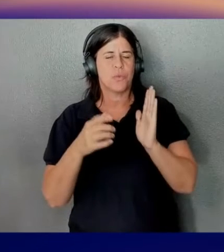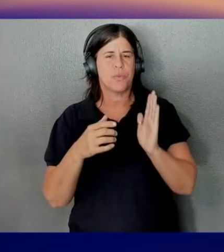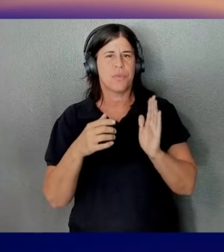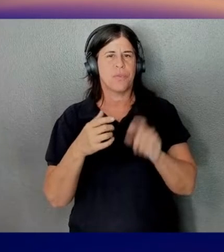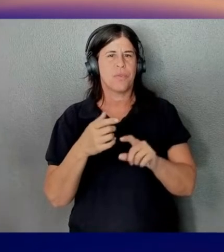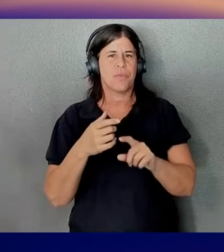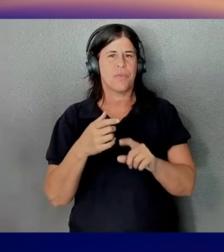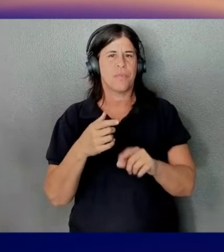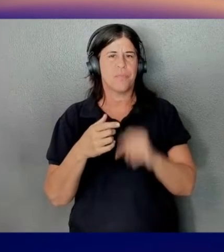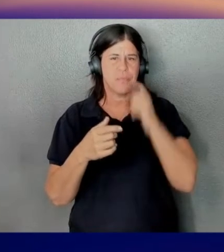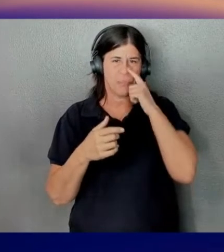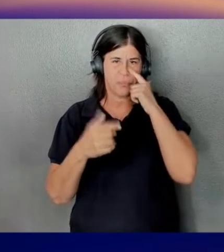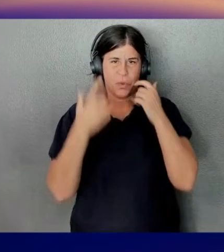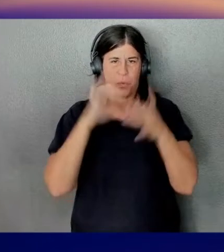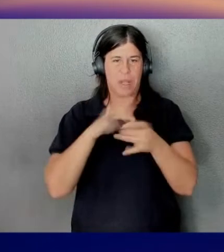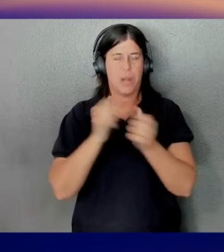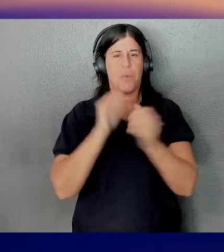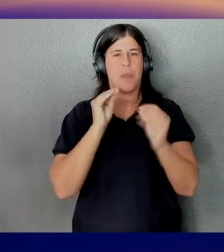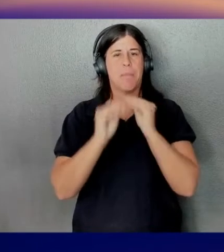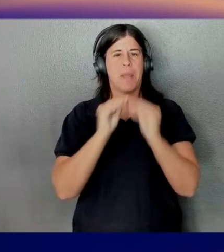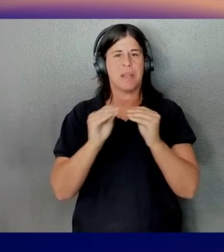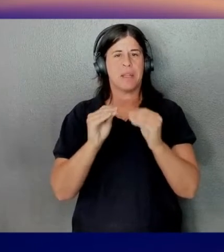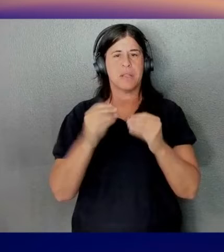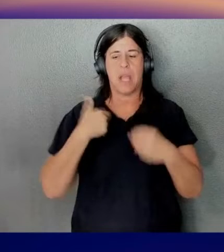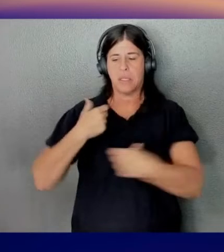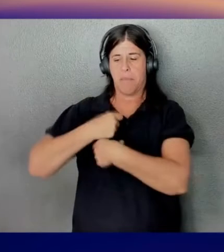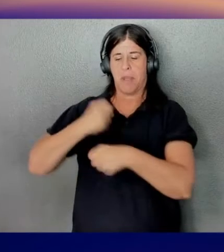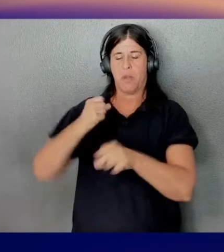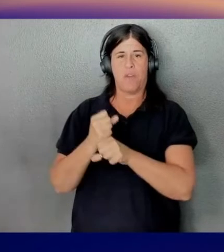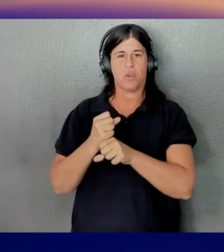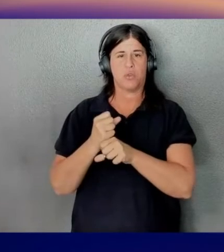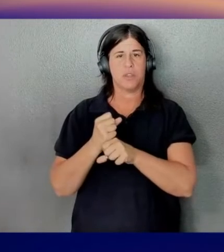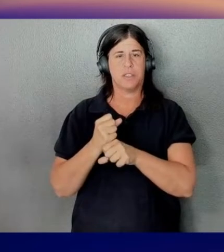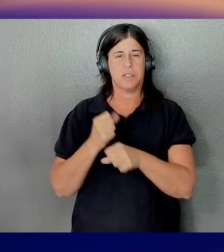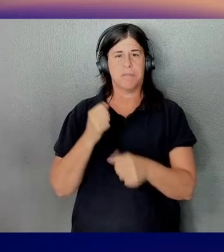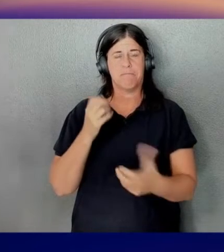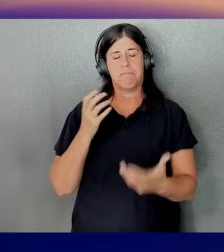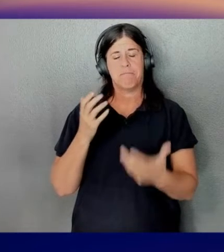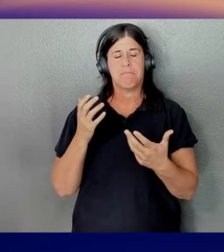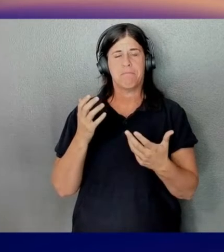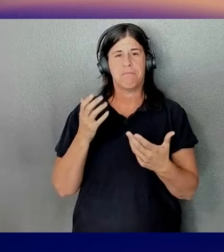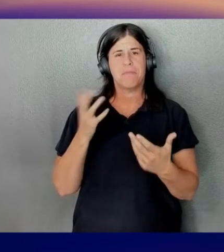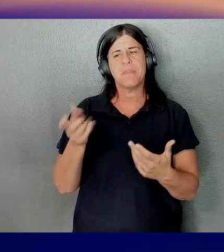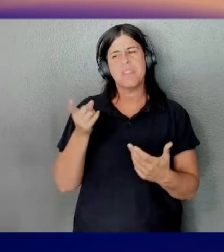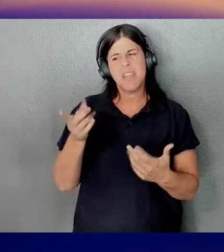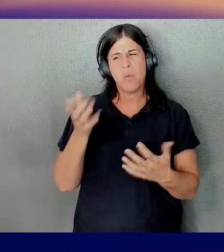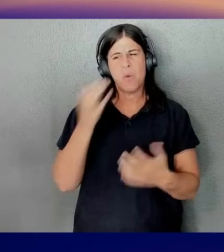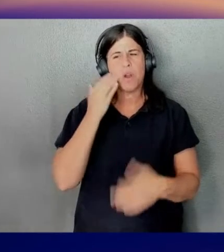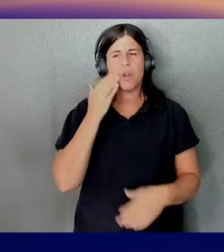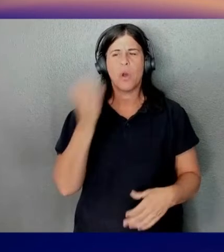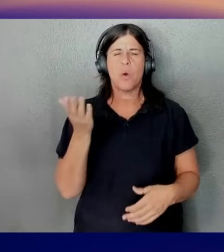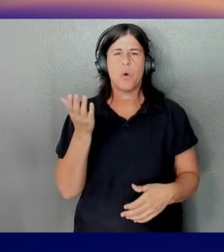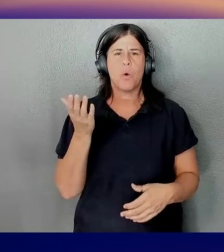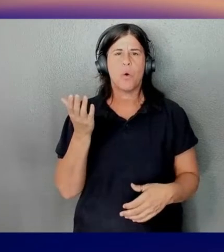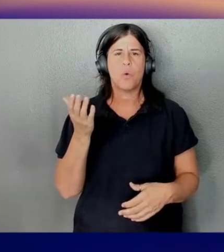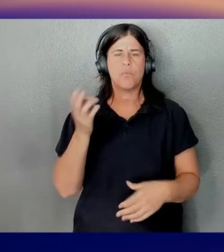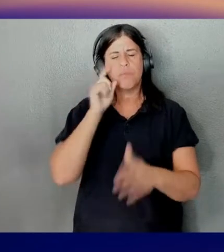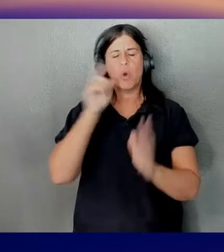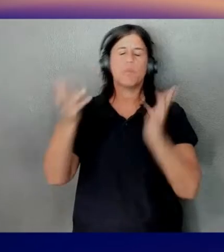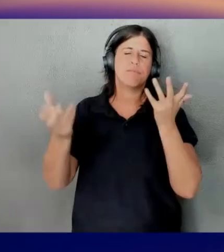So a lot of manufacturers, you know they, they want to know, to recognize equipment failures